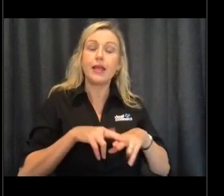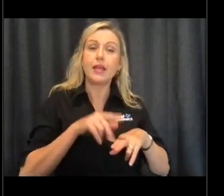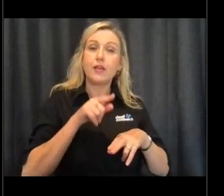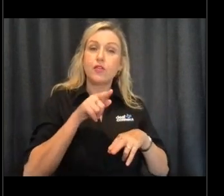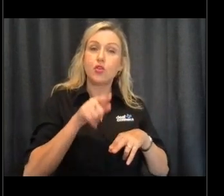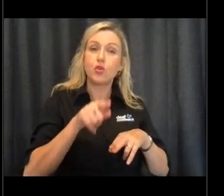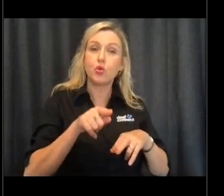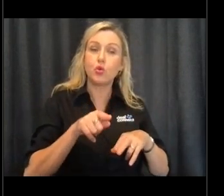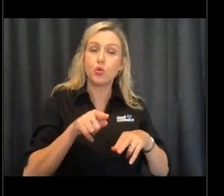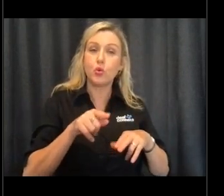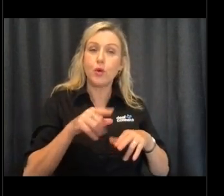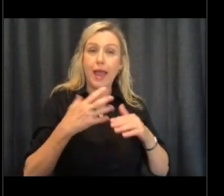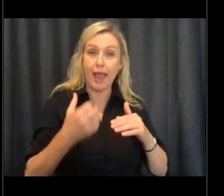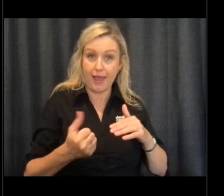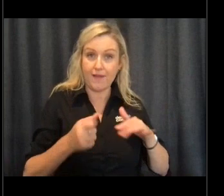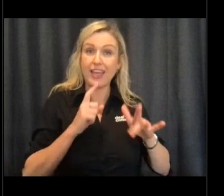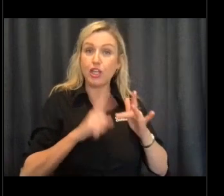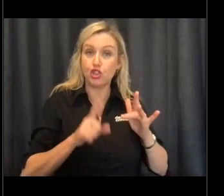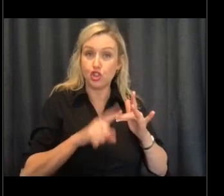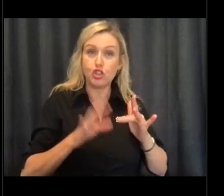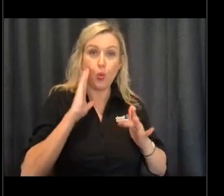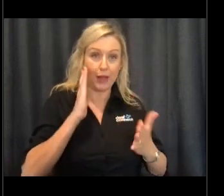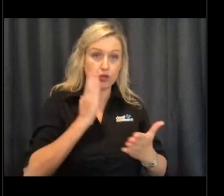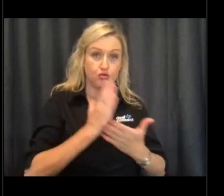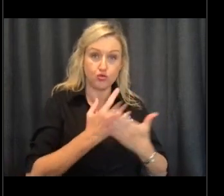happened and when you lodge the claim.